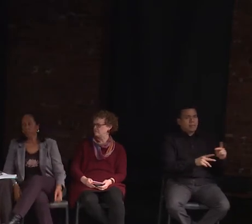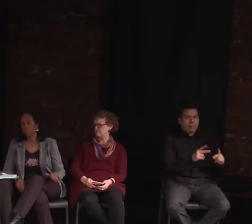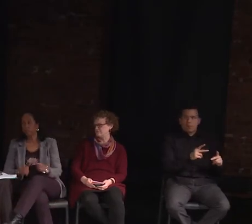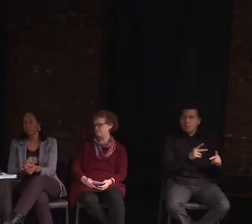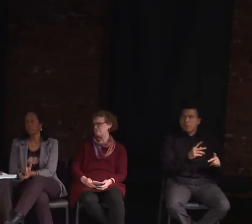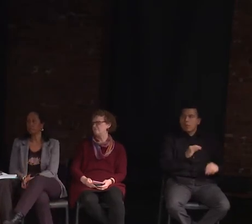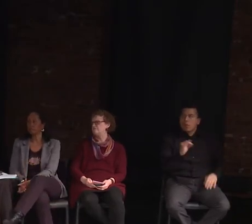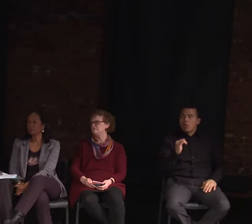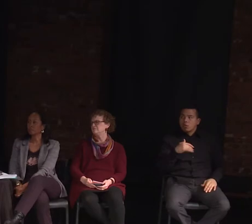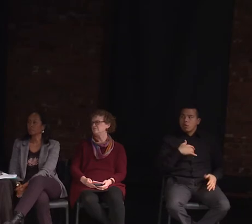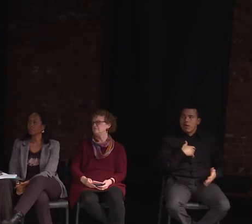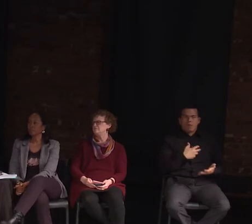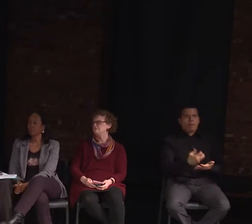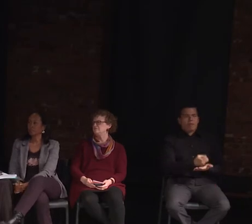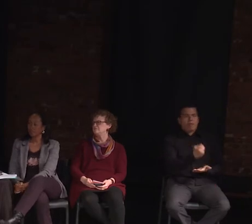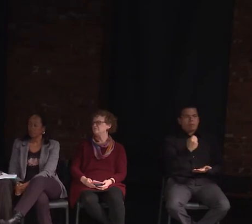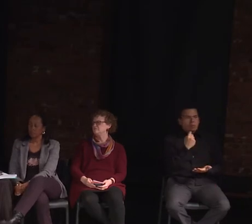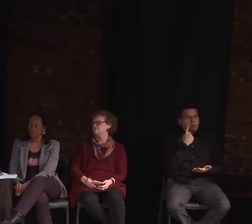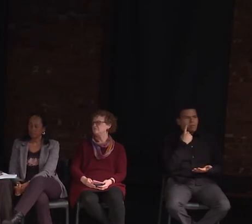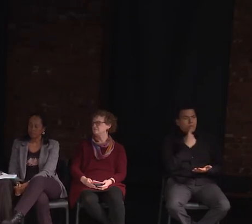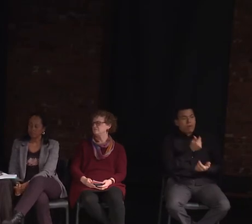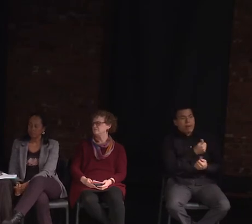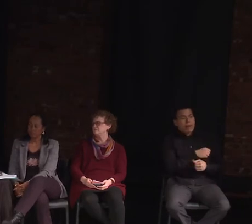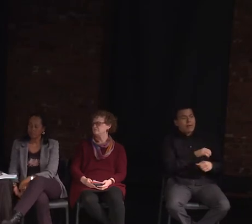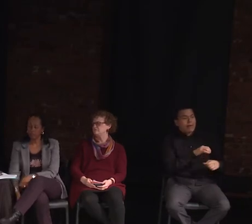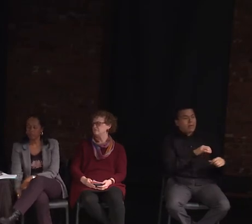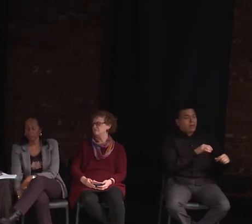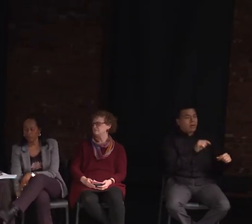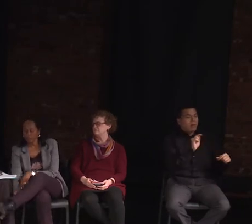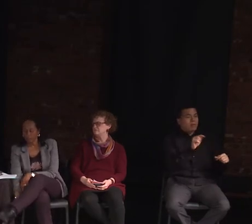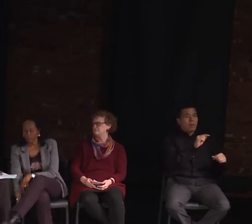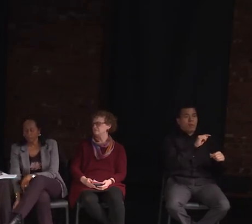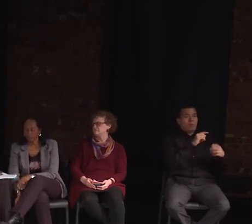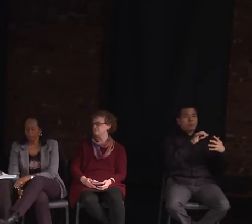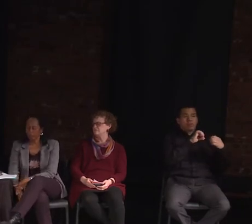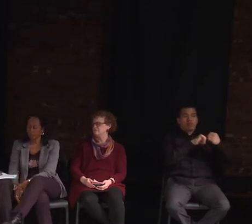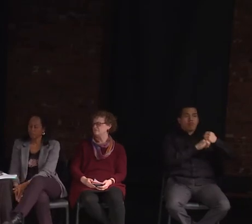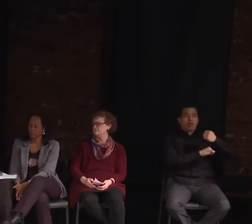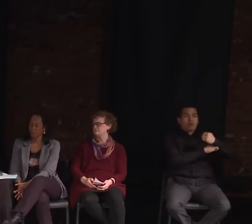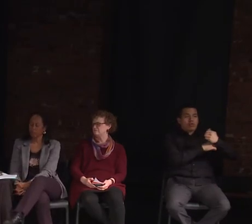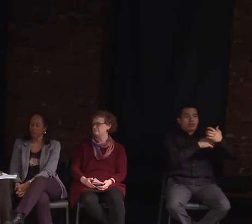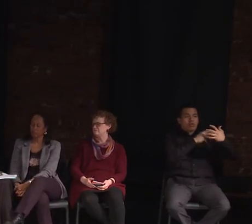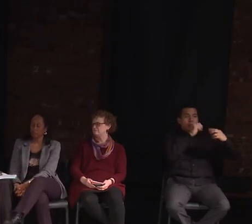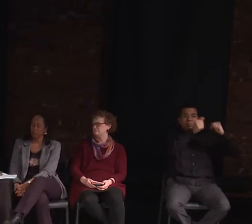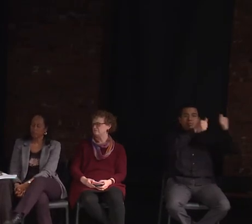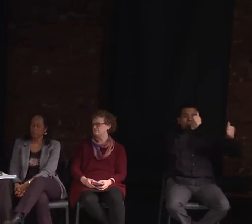to address those structures so that they can end patterns of discrimination.